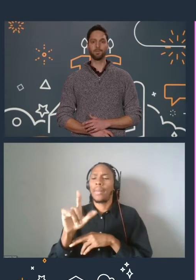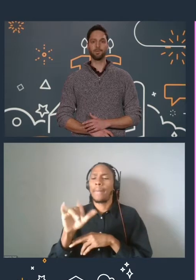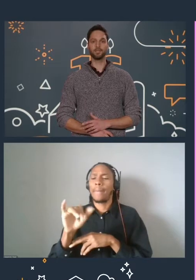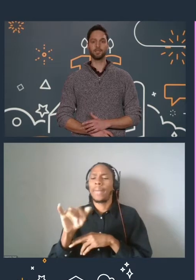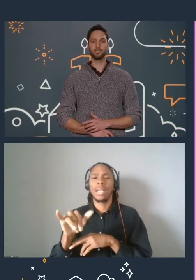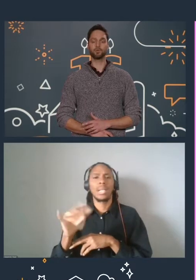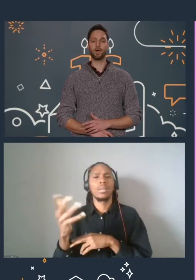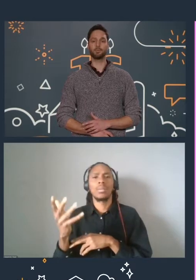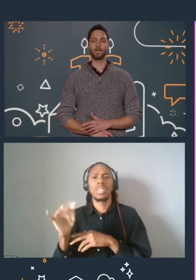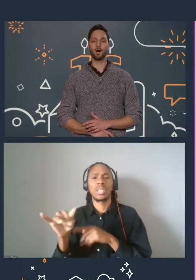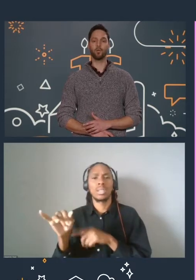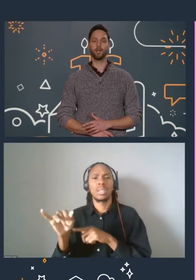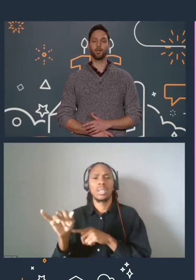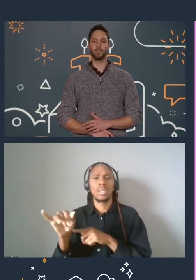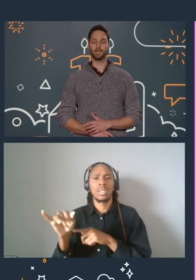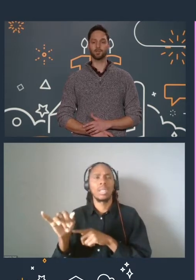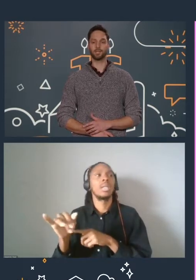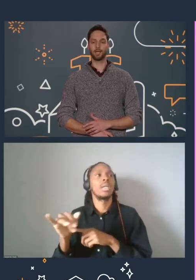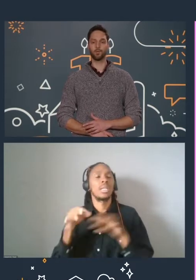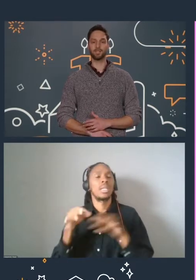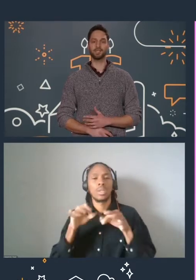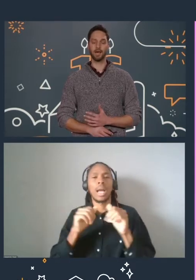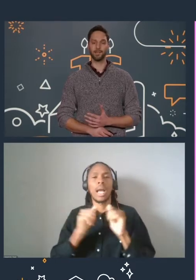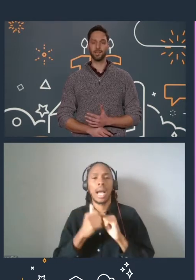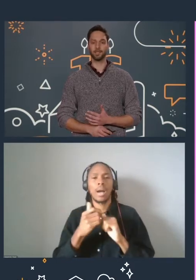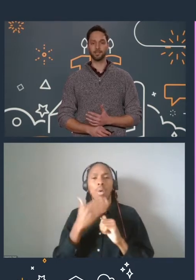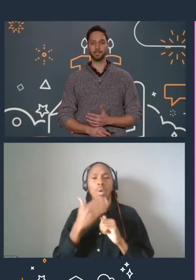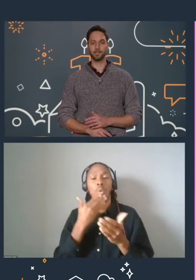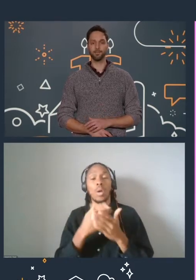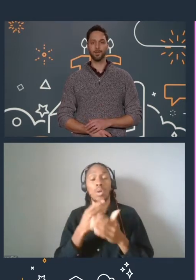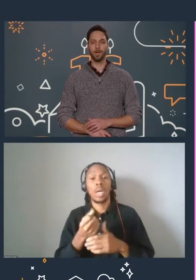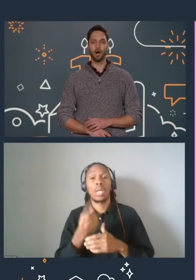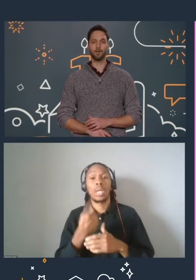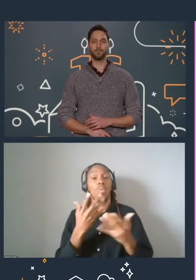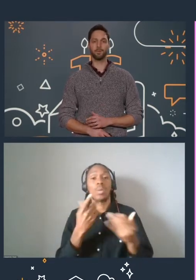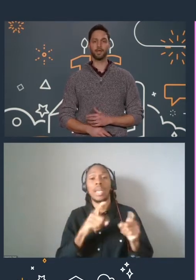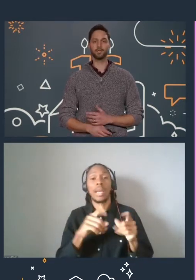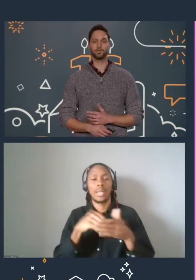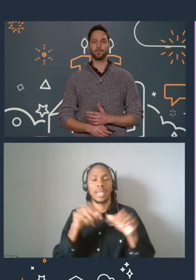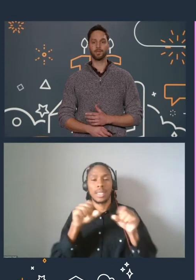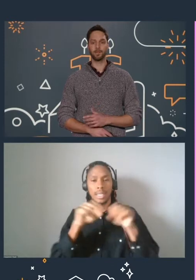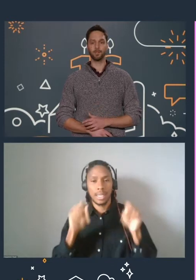Observability describes how well you can understand what is happening in a system, often by instrumenting it